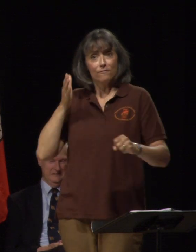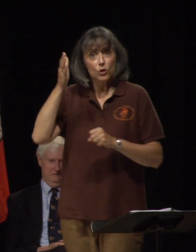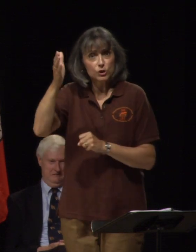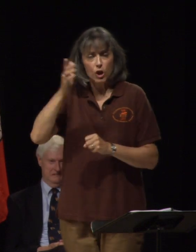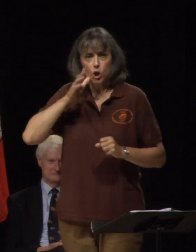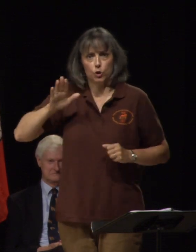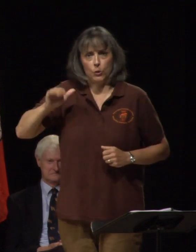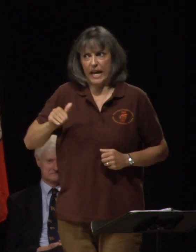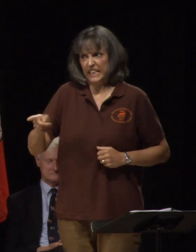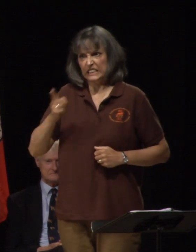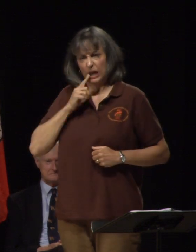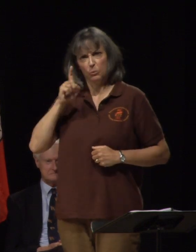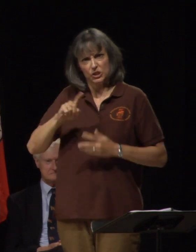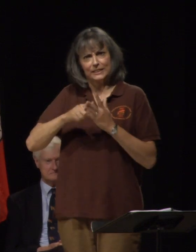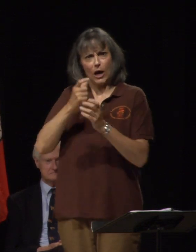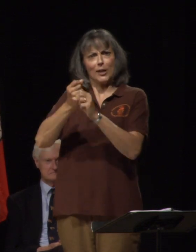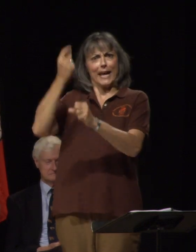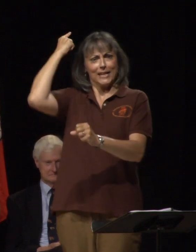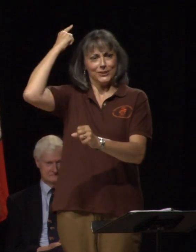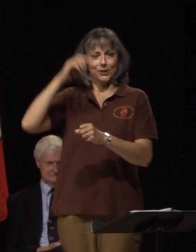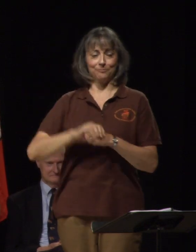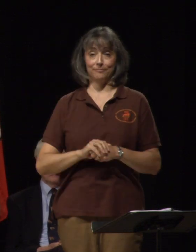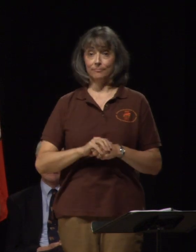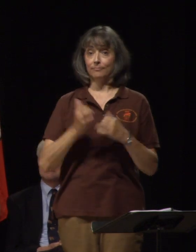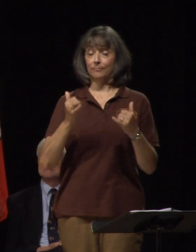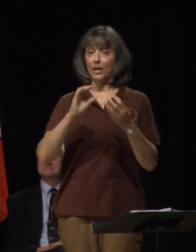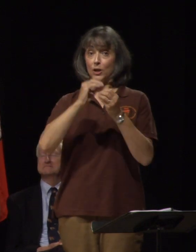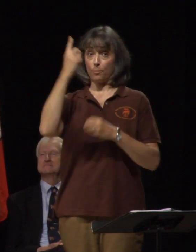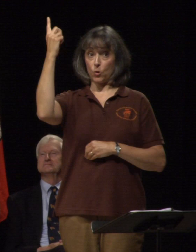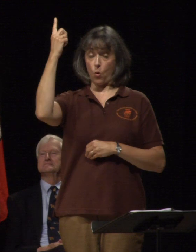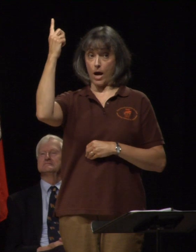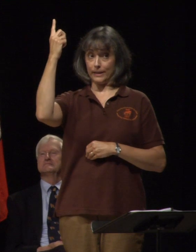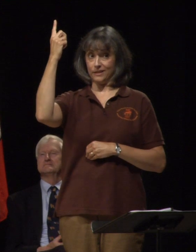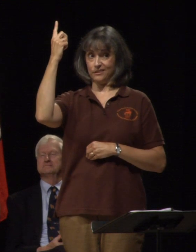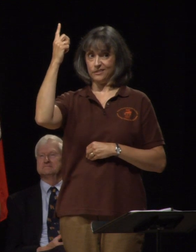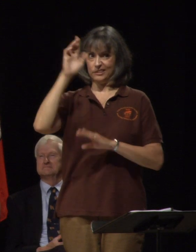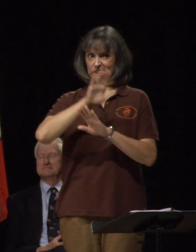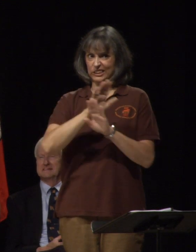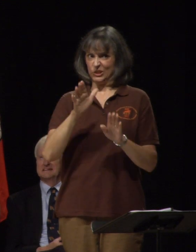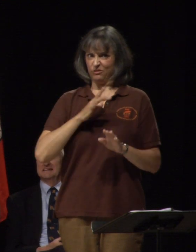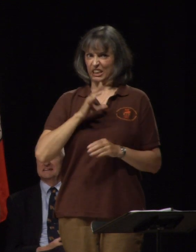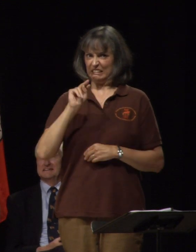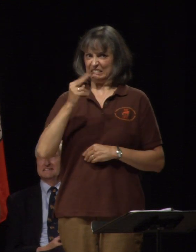LEAST LIKELY TO INSPIRE.